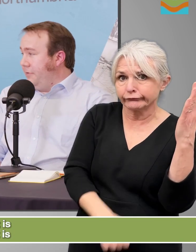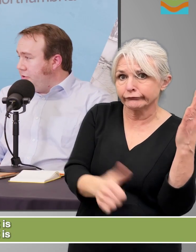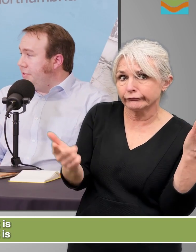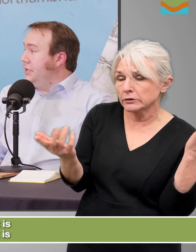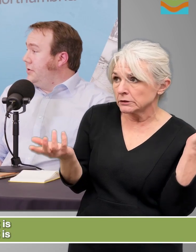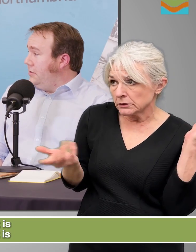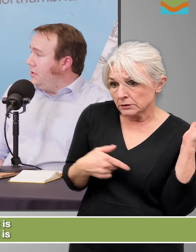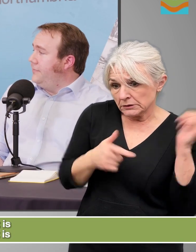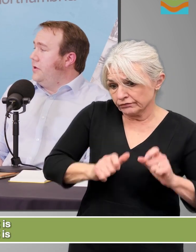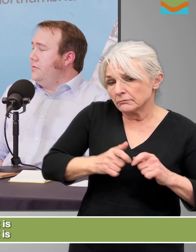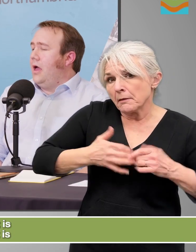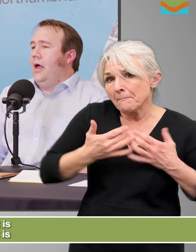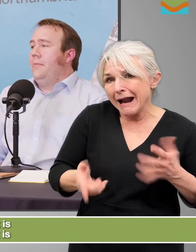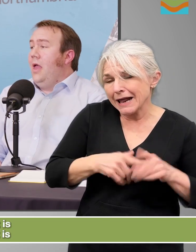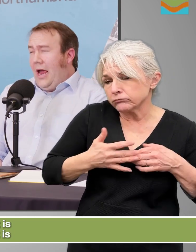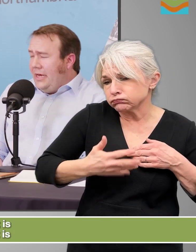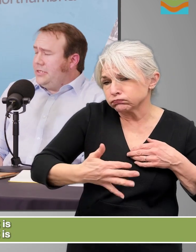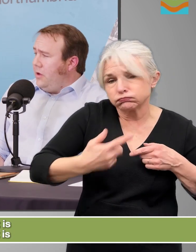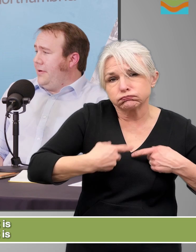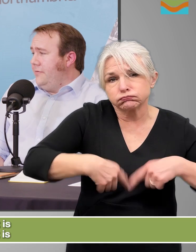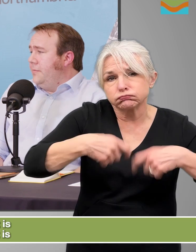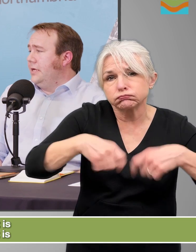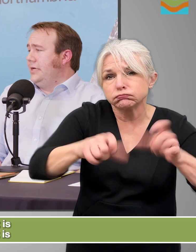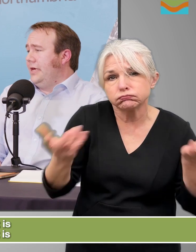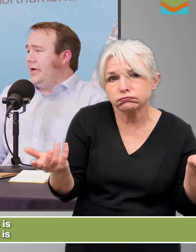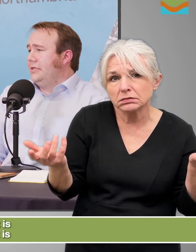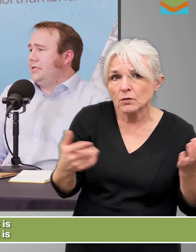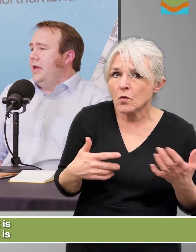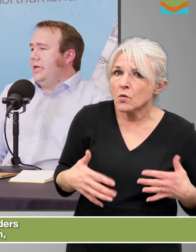virtuous circle view and it is quite powerful because it is